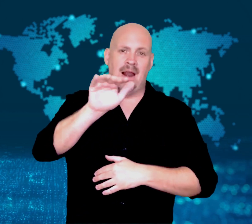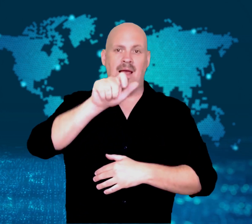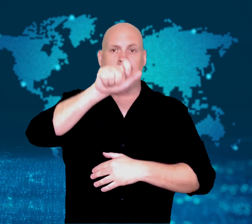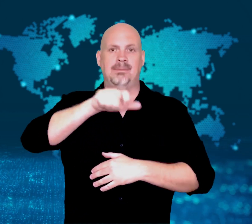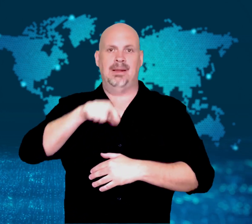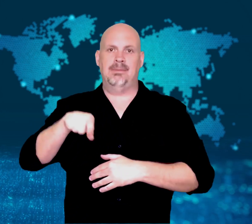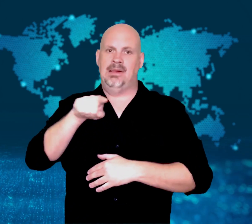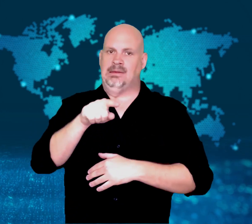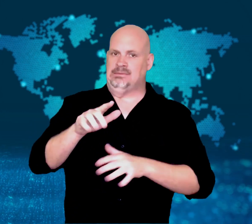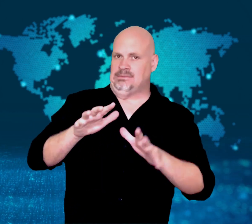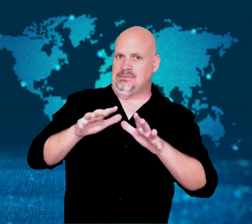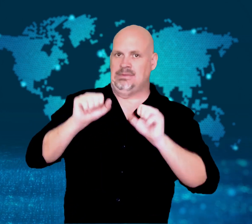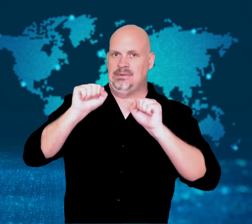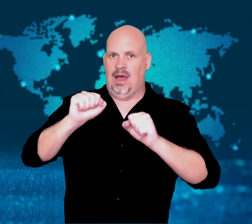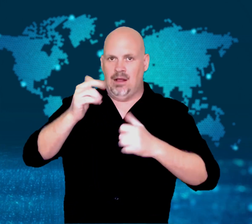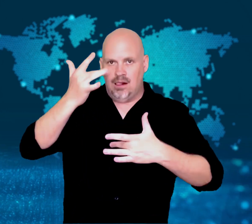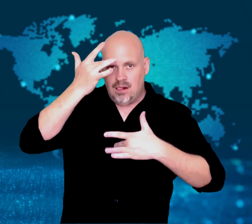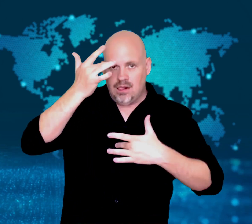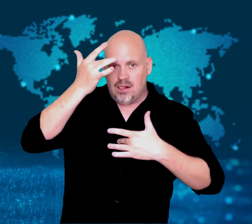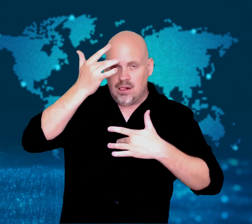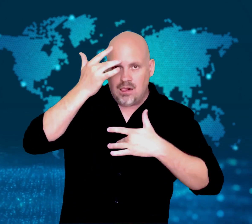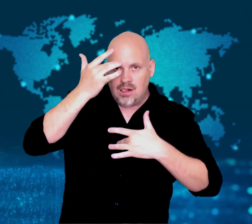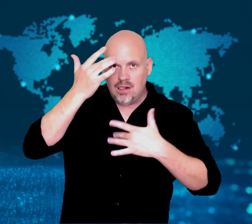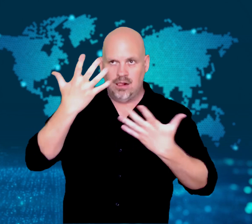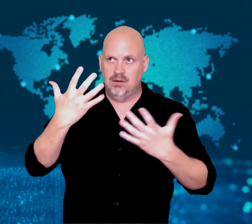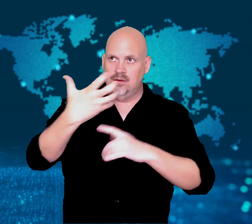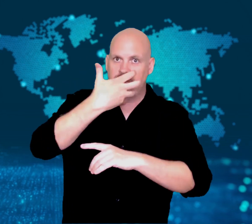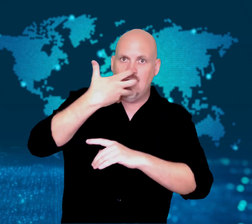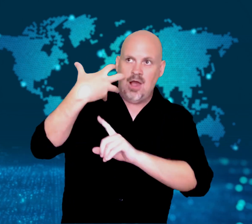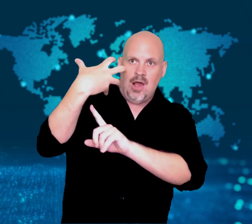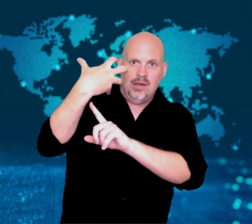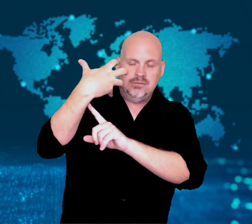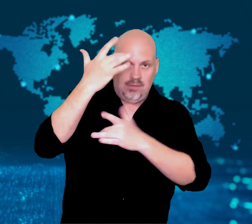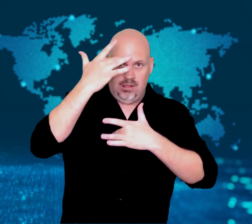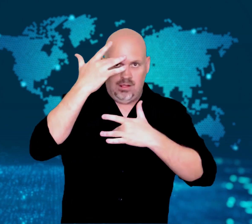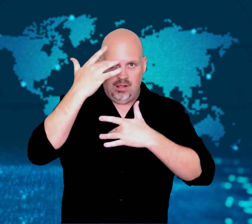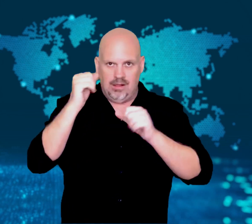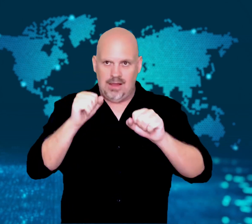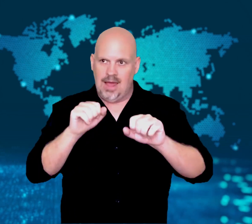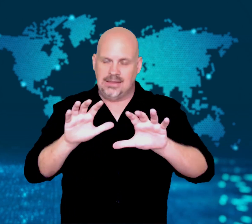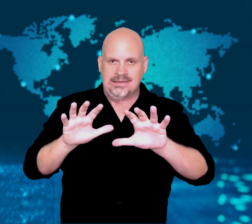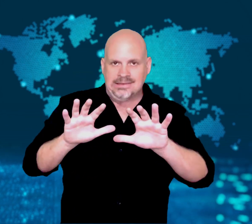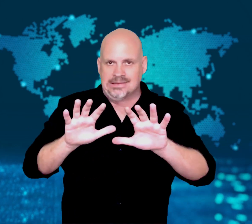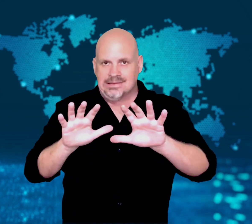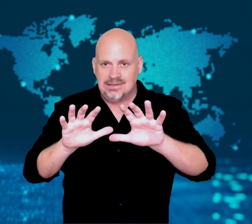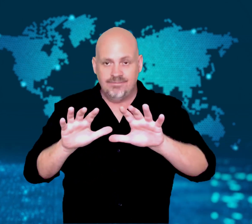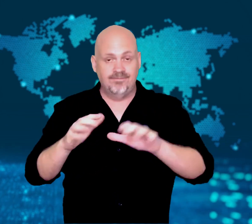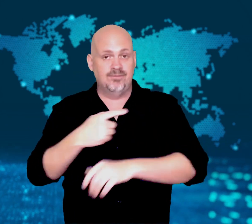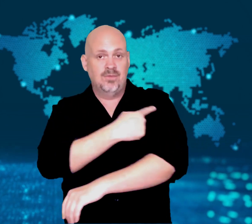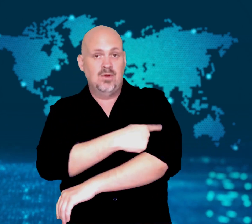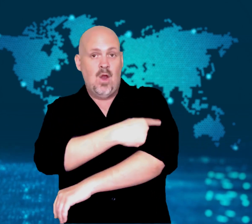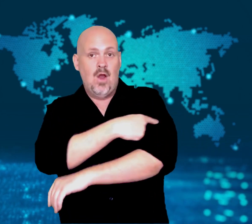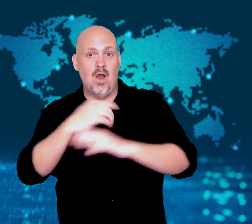Its now estimated that over a billion people are now at risk of heat-related